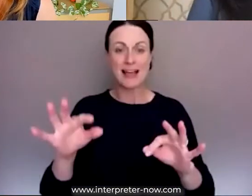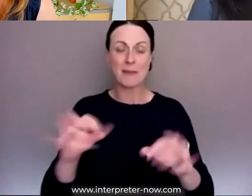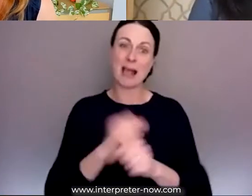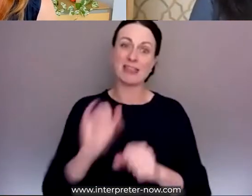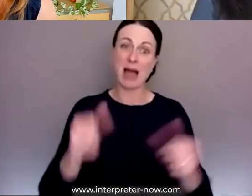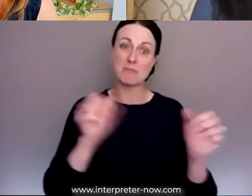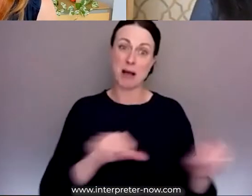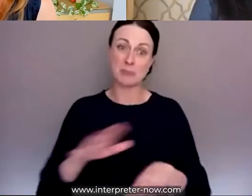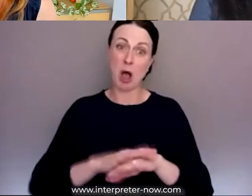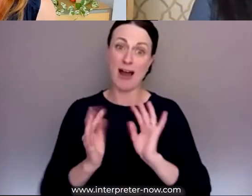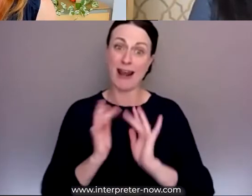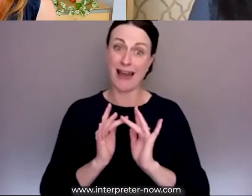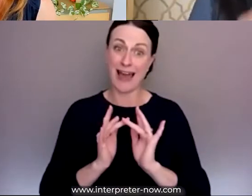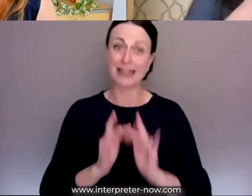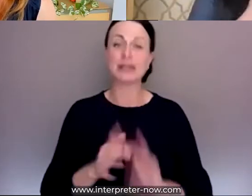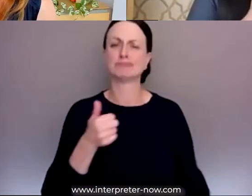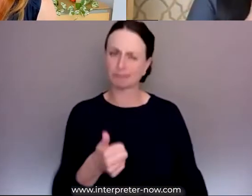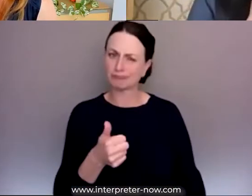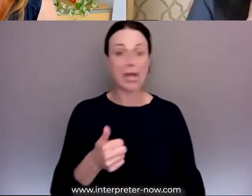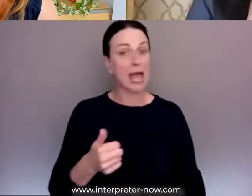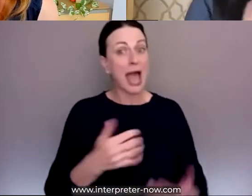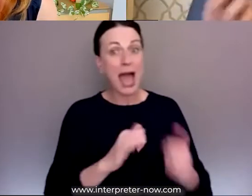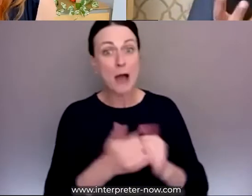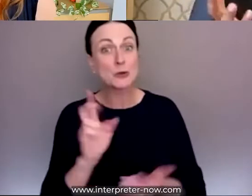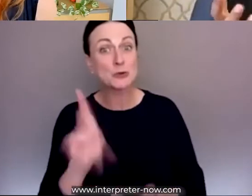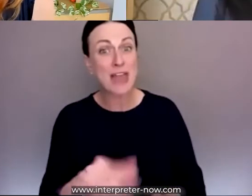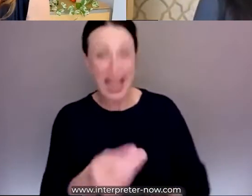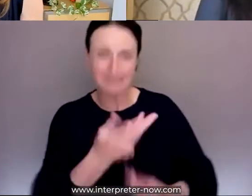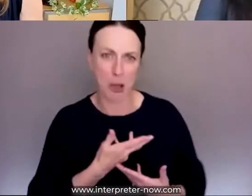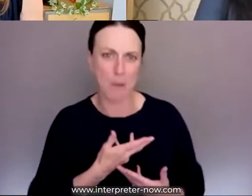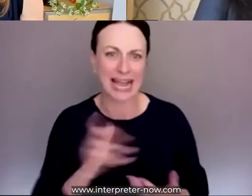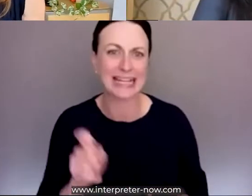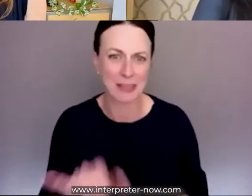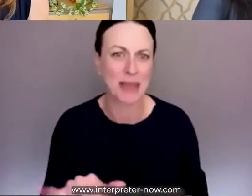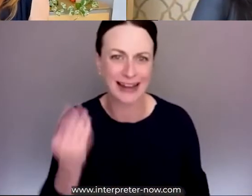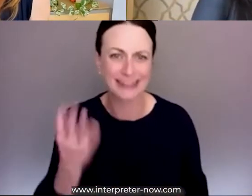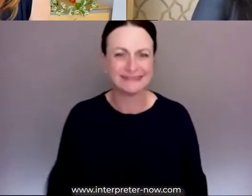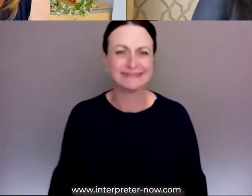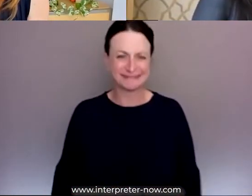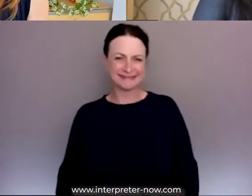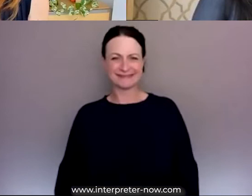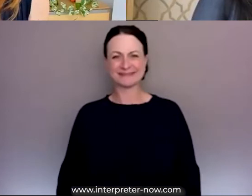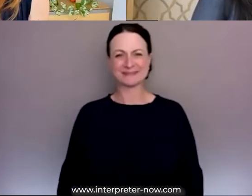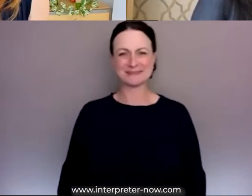If you have a guess of here's how you do it, tell me. I need them. Yeah.